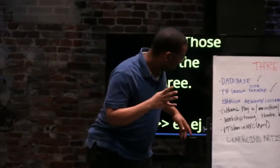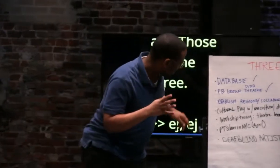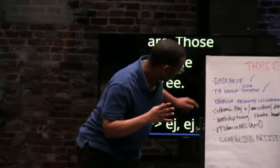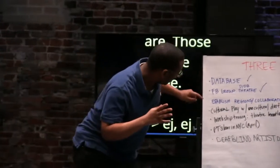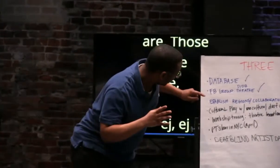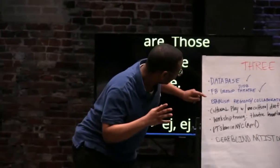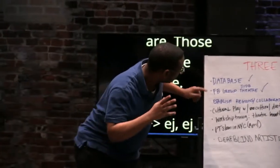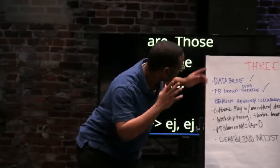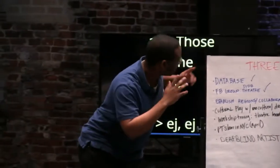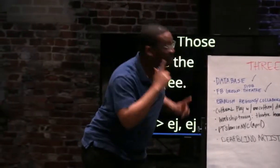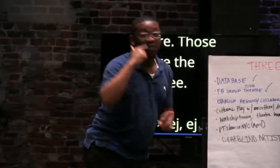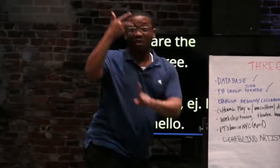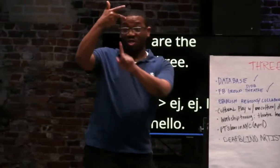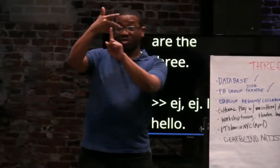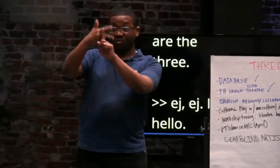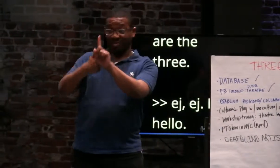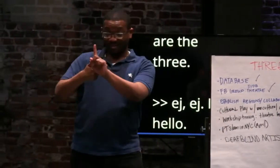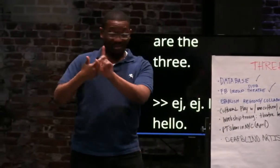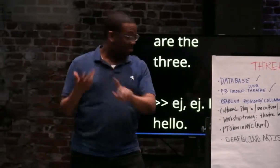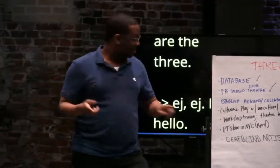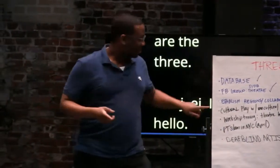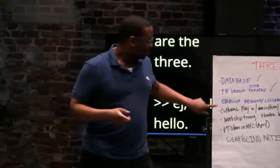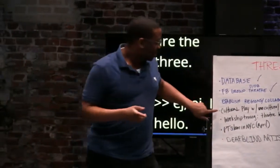And yes, in three months,